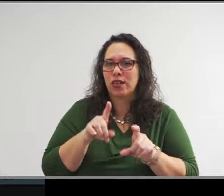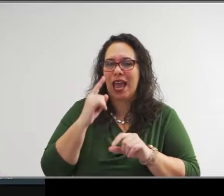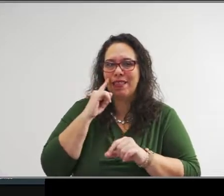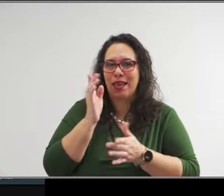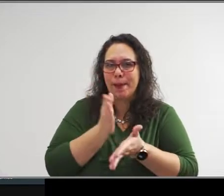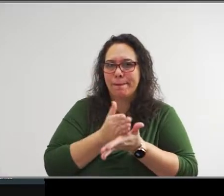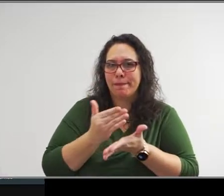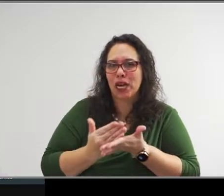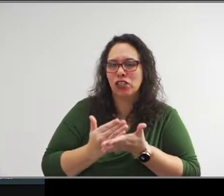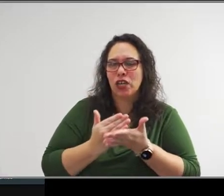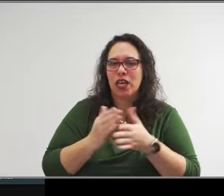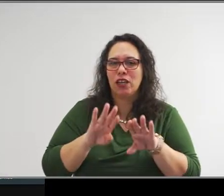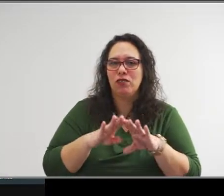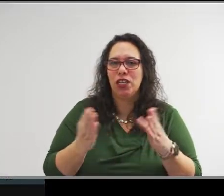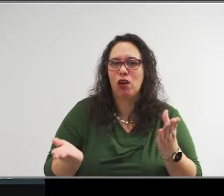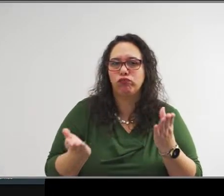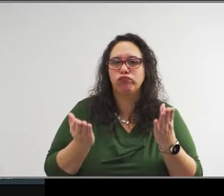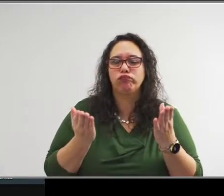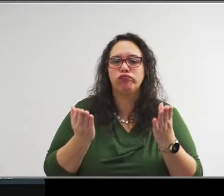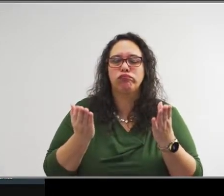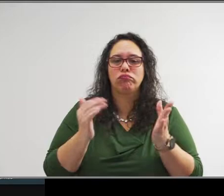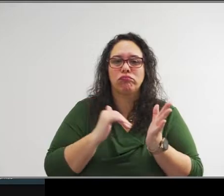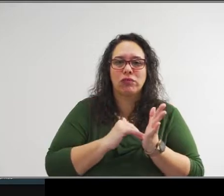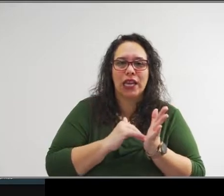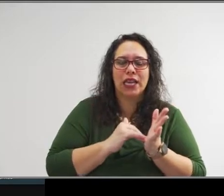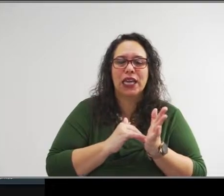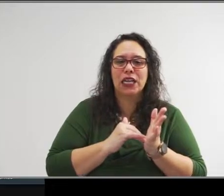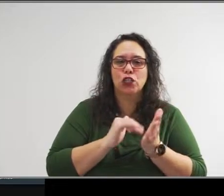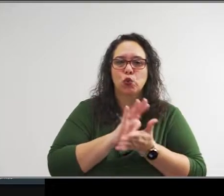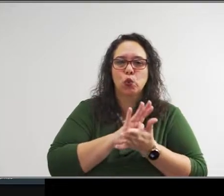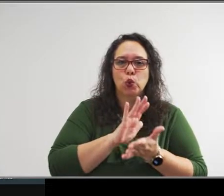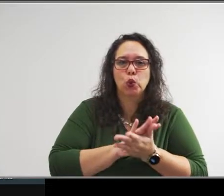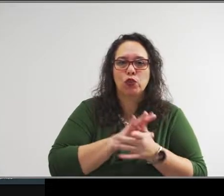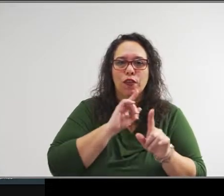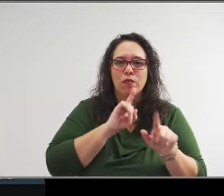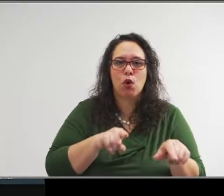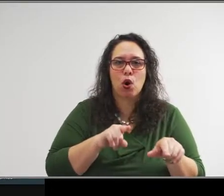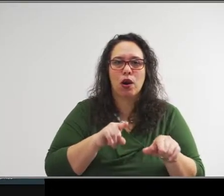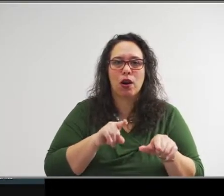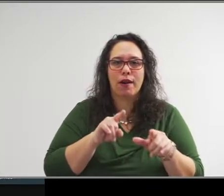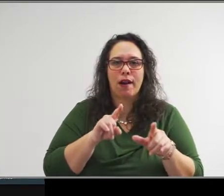and our reopening schools report go hand in hand, I don't want folks to think,